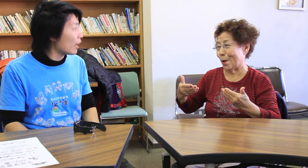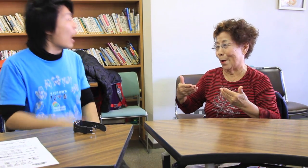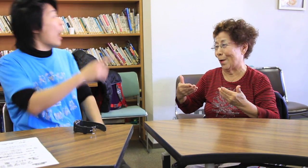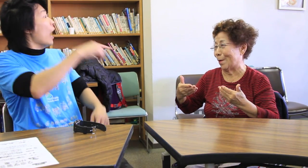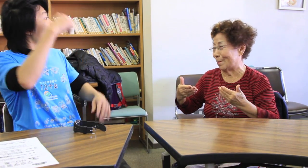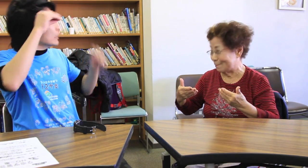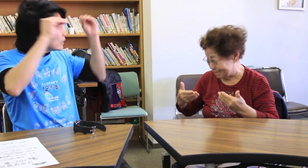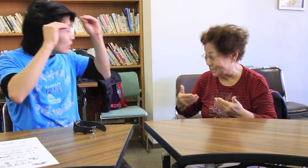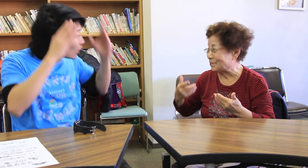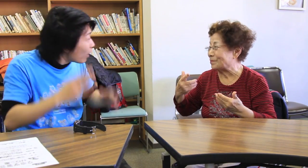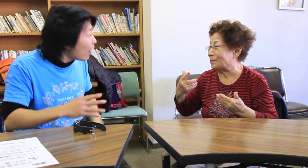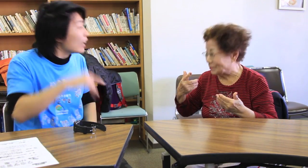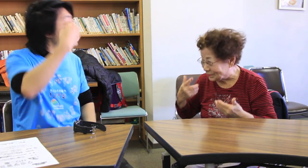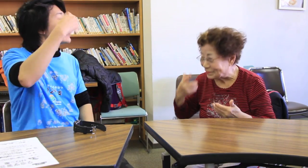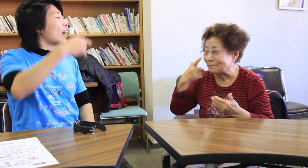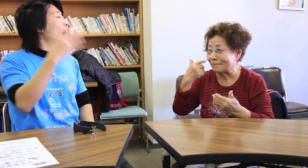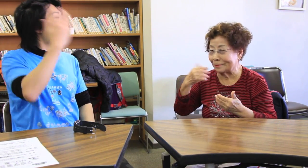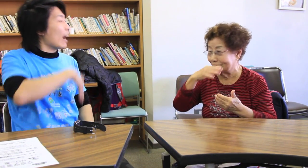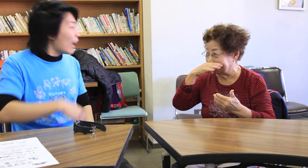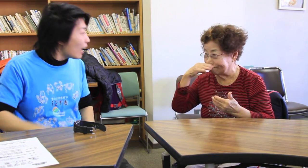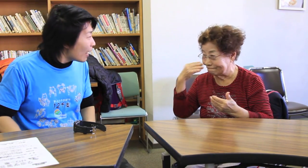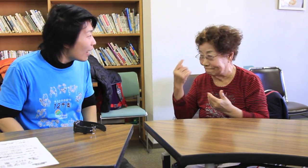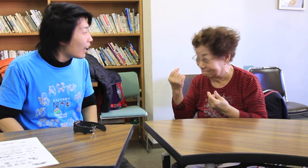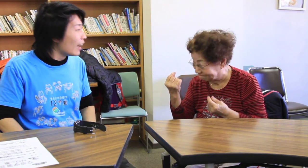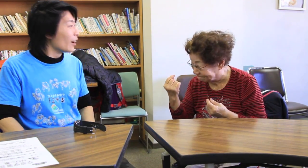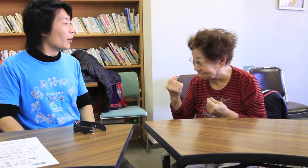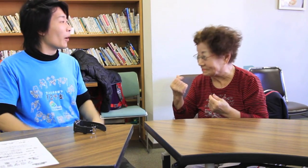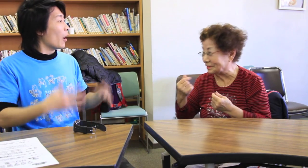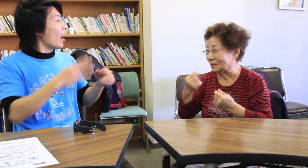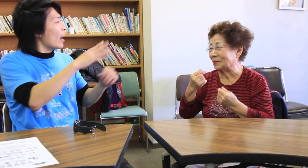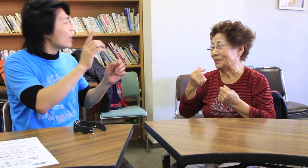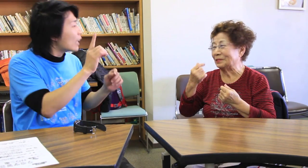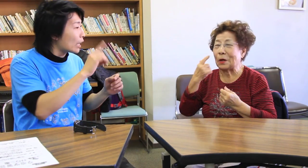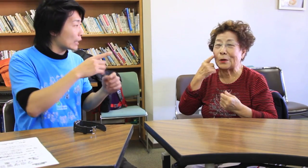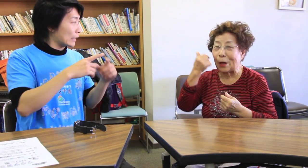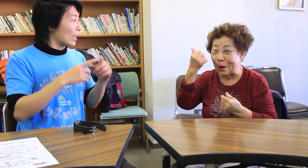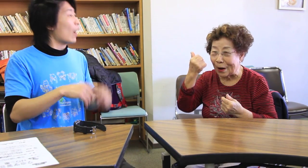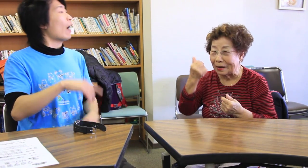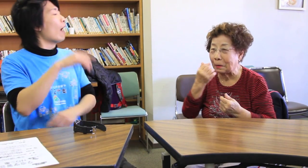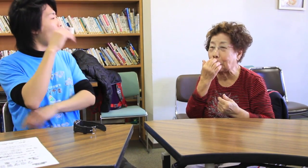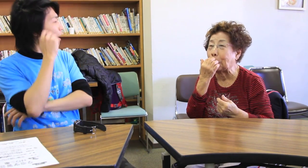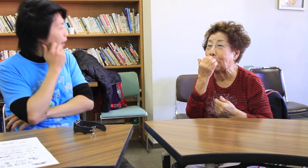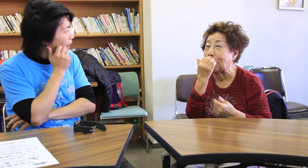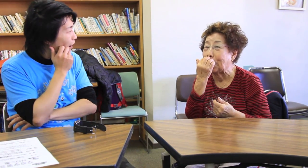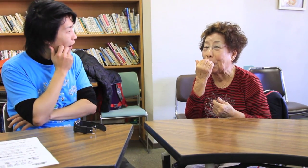My father was a teacher. Such an honorable line of profession.